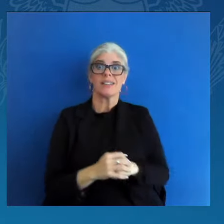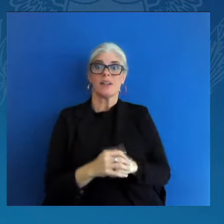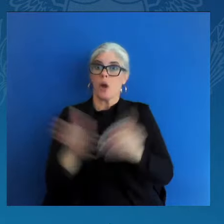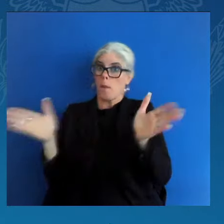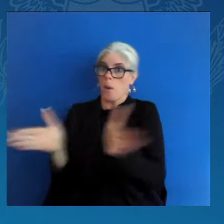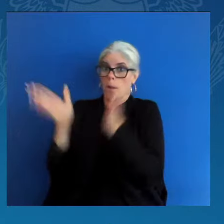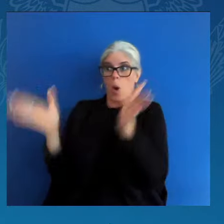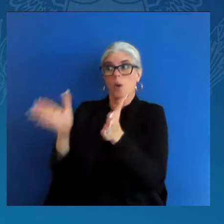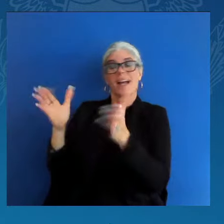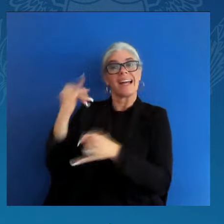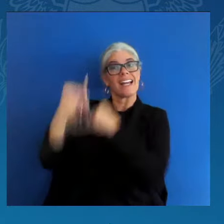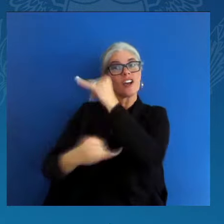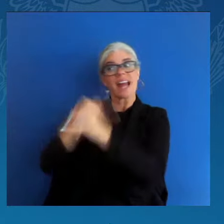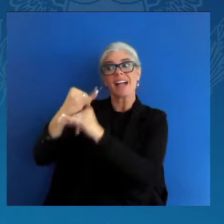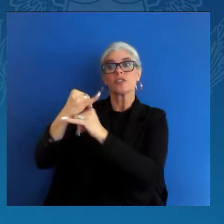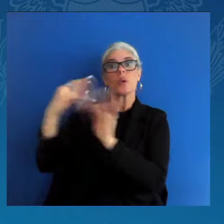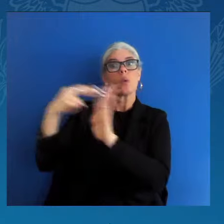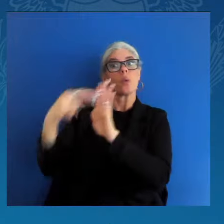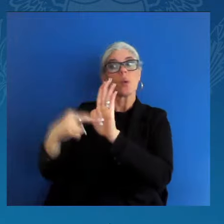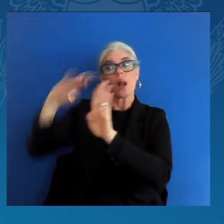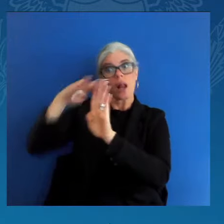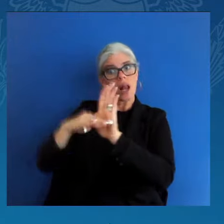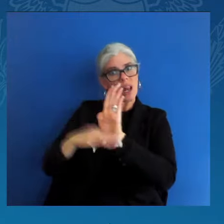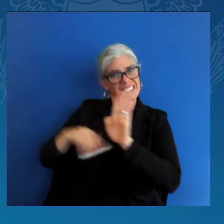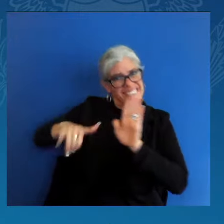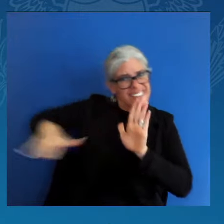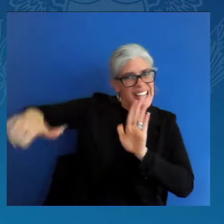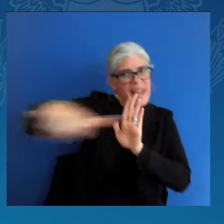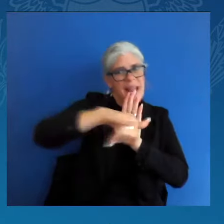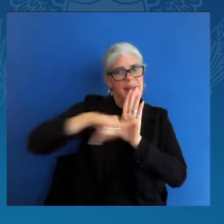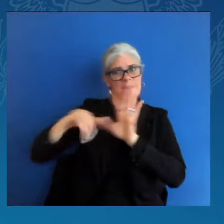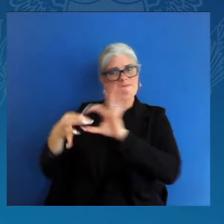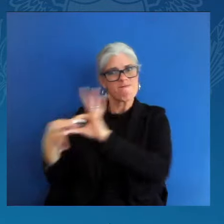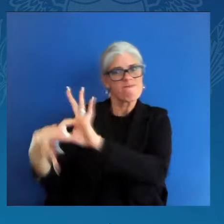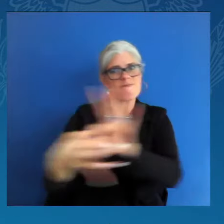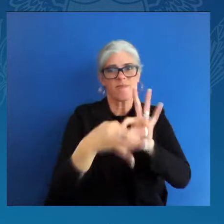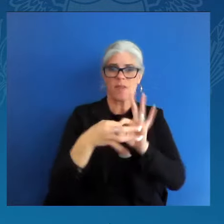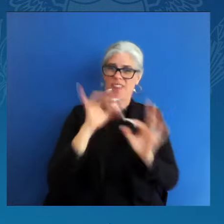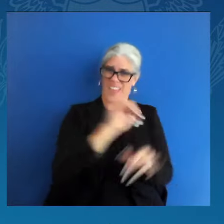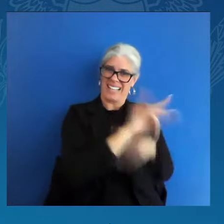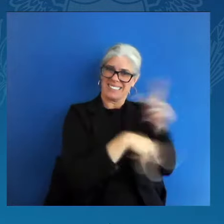So on behalf of President Biden, Vice President Harris, and all of us, I just want to express deep appreciation